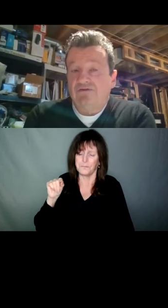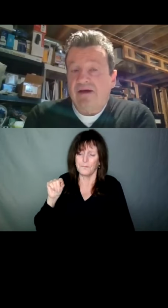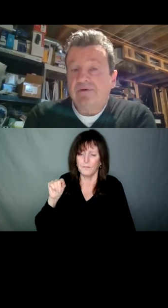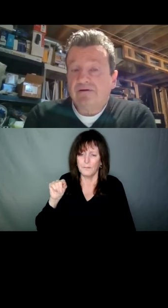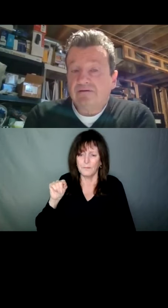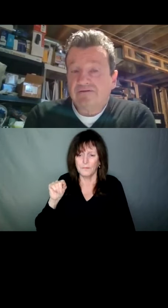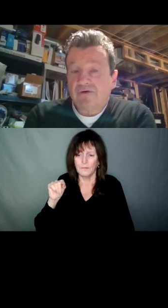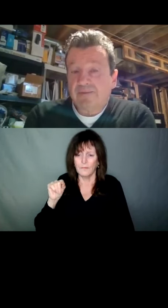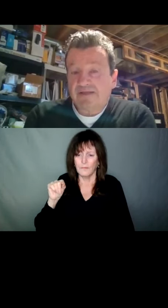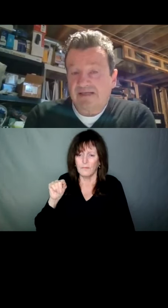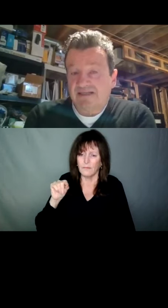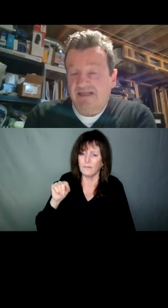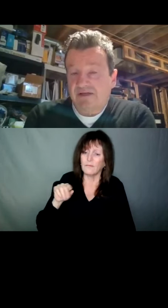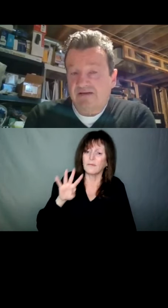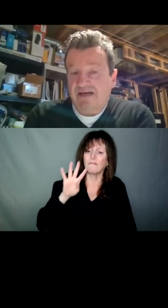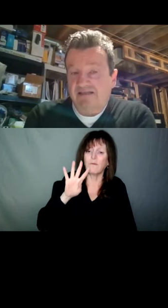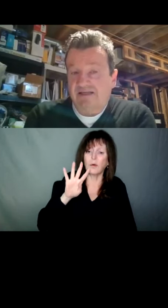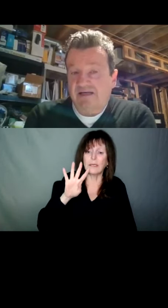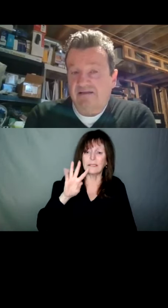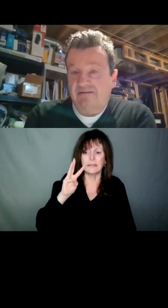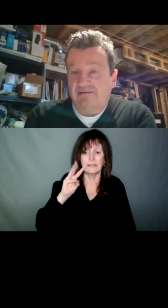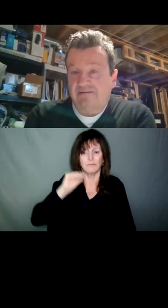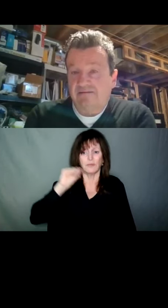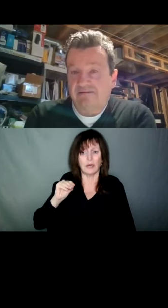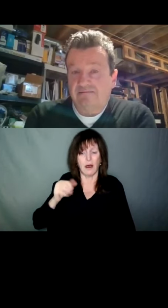July 2020, 42% of Canadians were willing to get it as soon